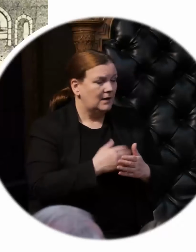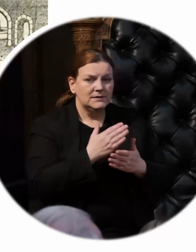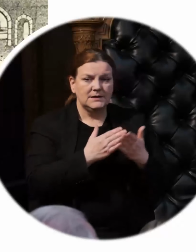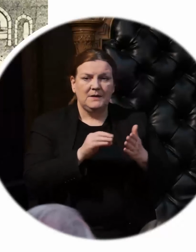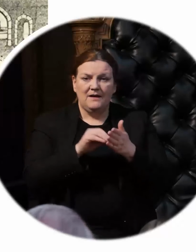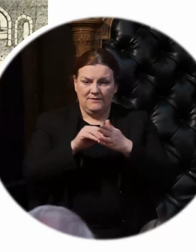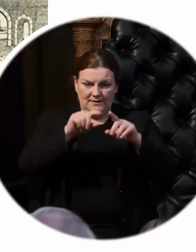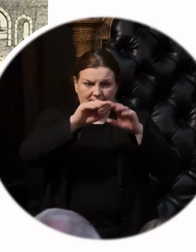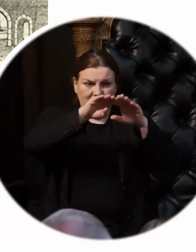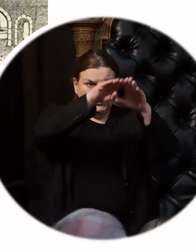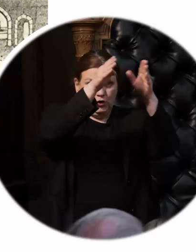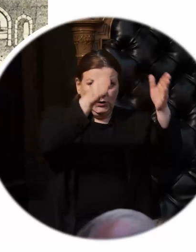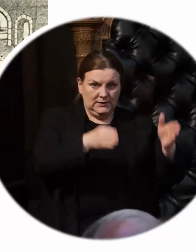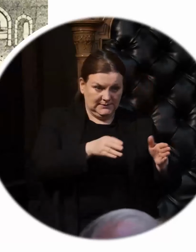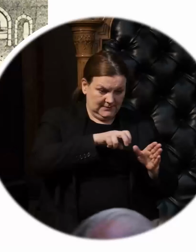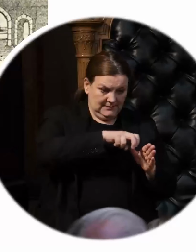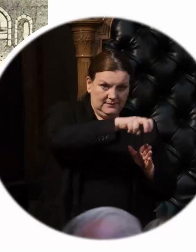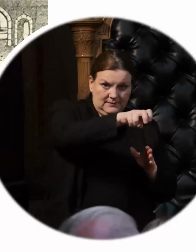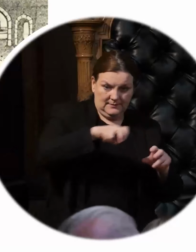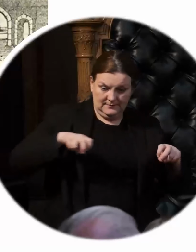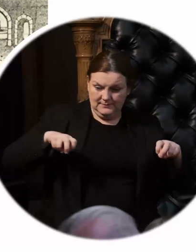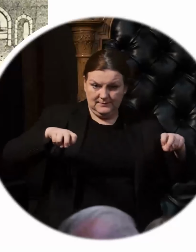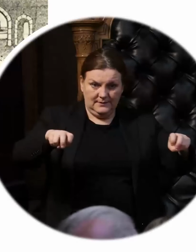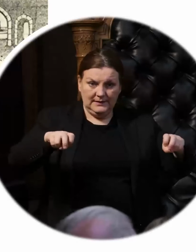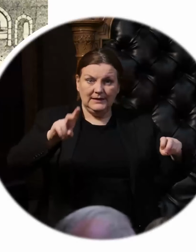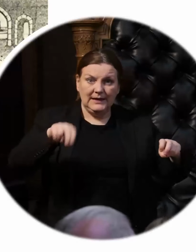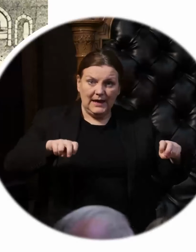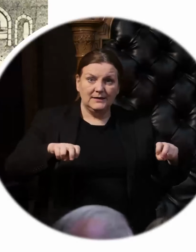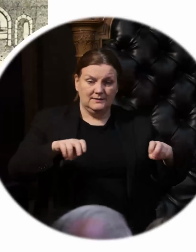sorry pedestrian tunnels either side of the road openings as well.